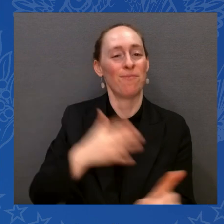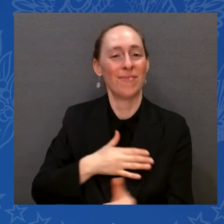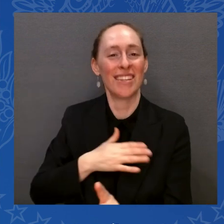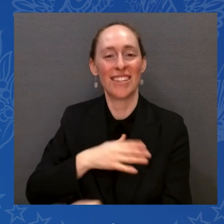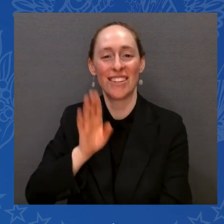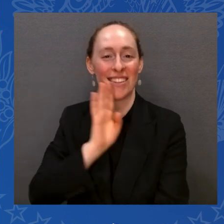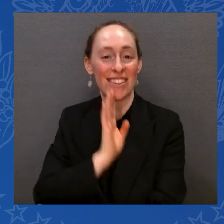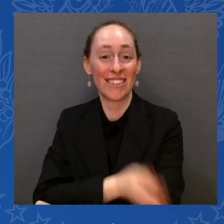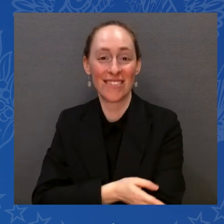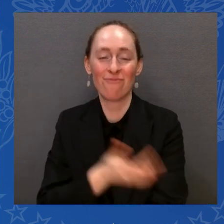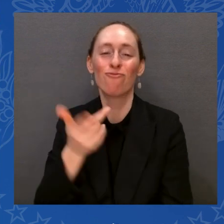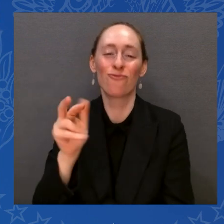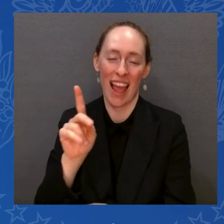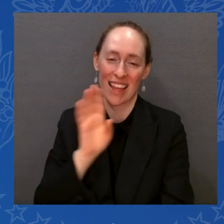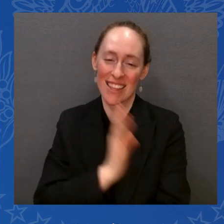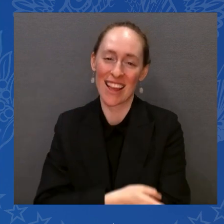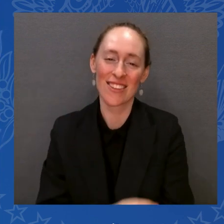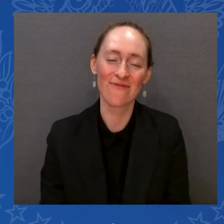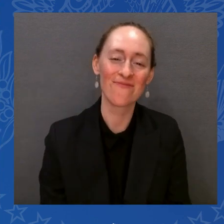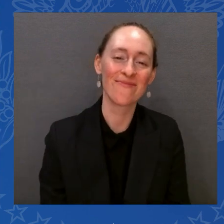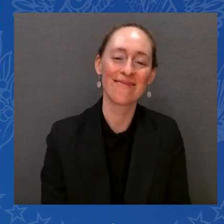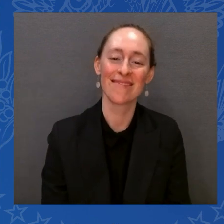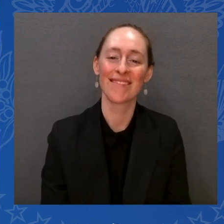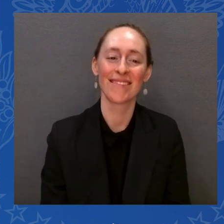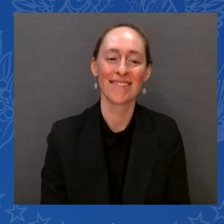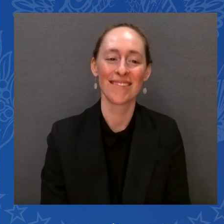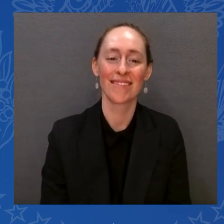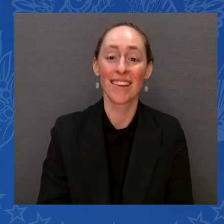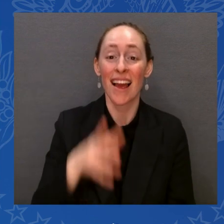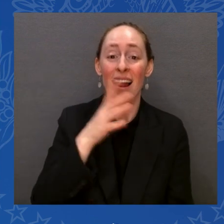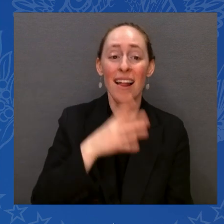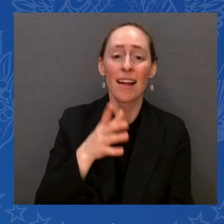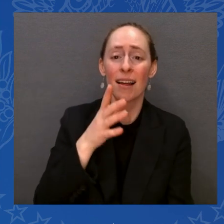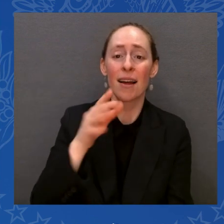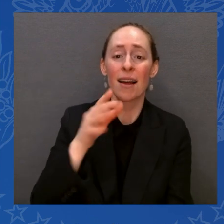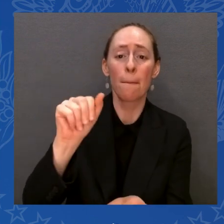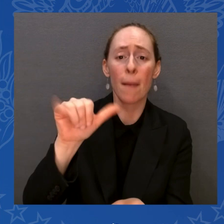Appreciate it. Where is she? And -- there you are.